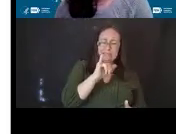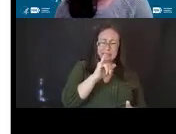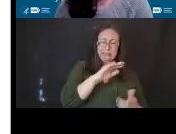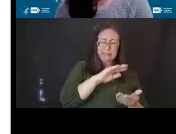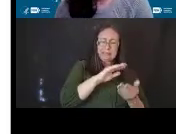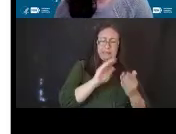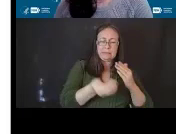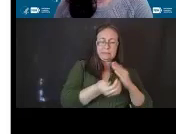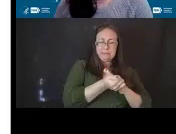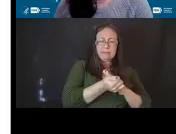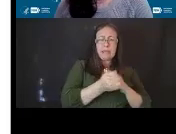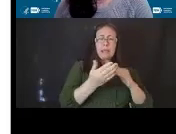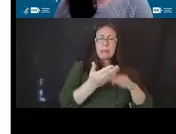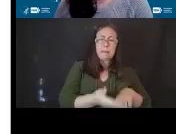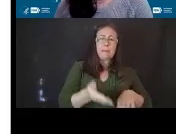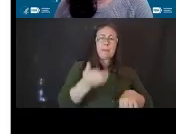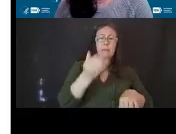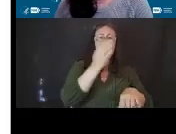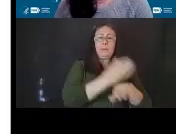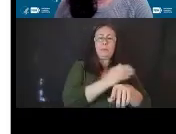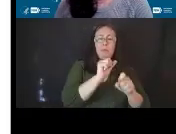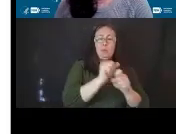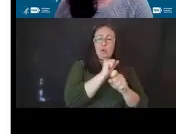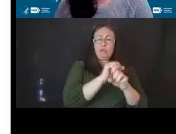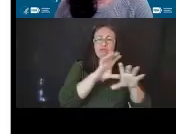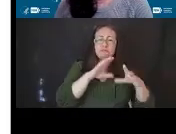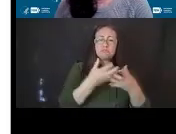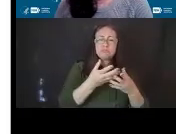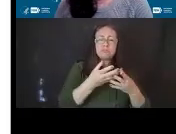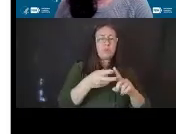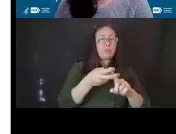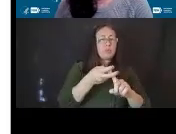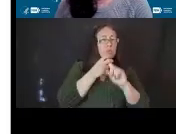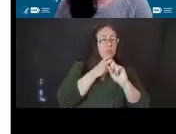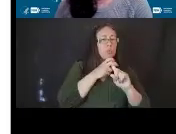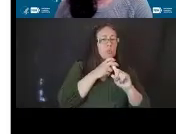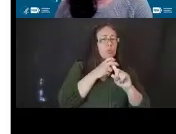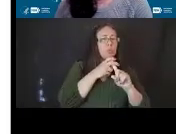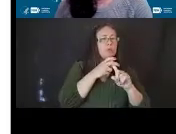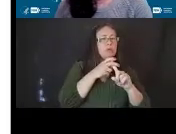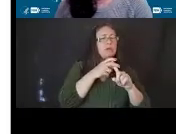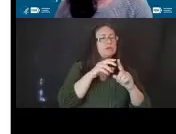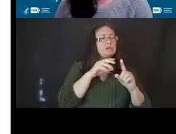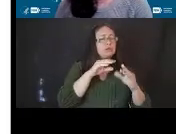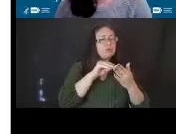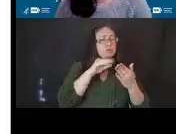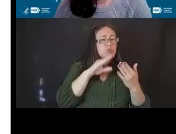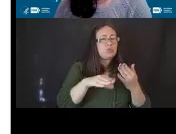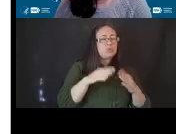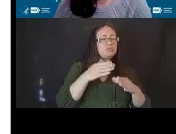And postdocs, one thing about having postdocs is, you want to make sure that you can position them